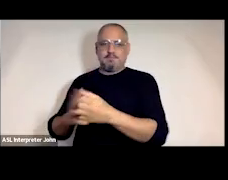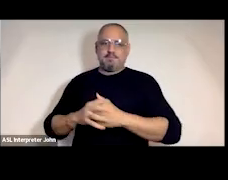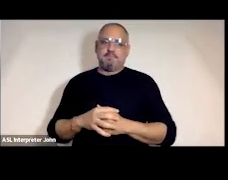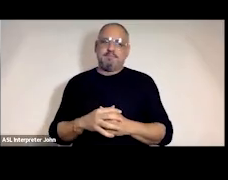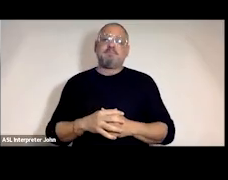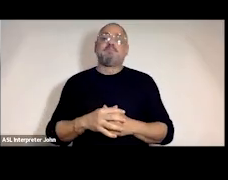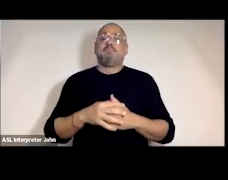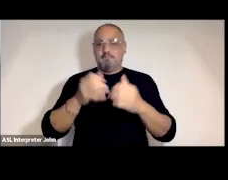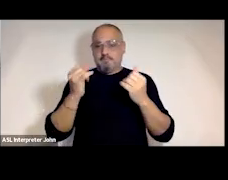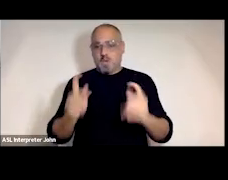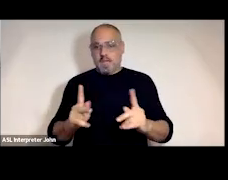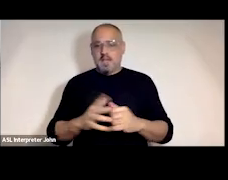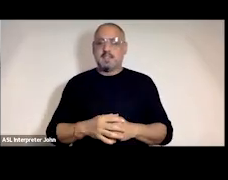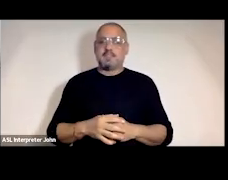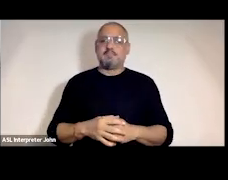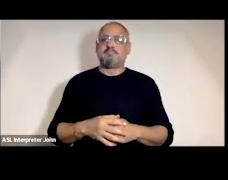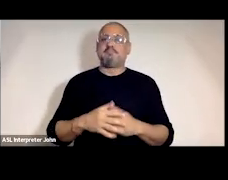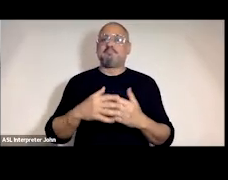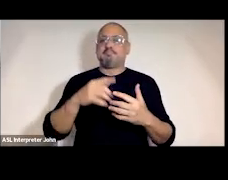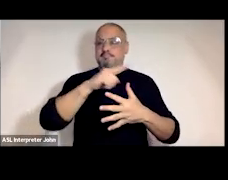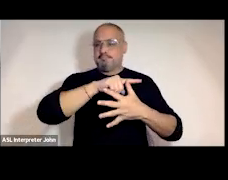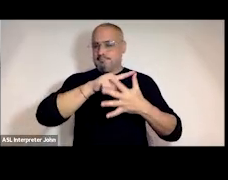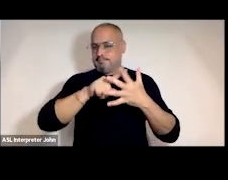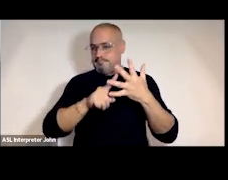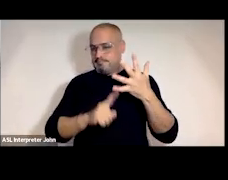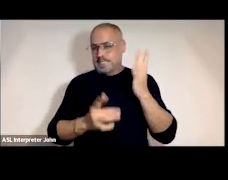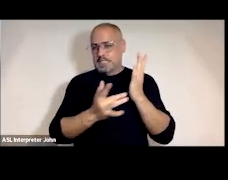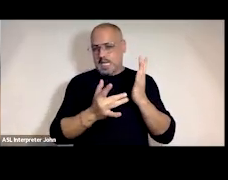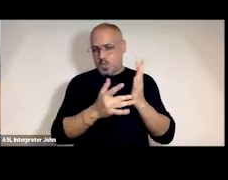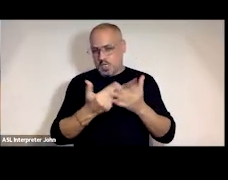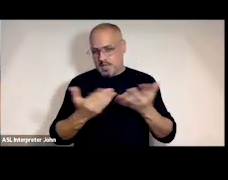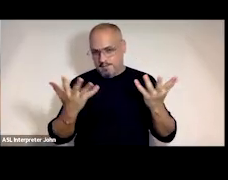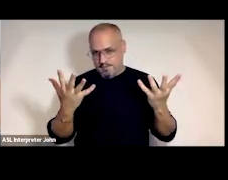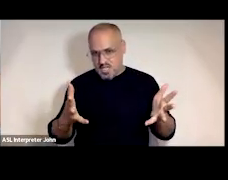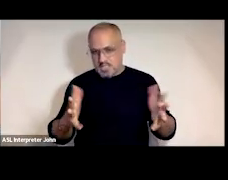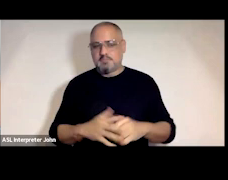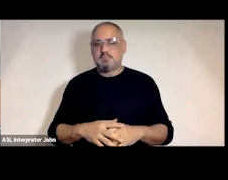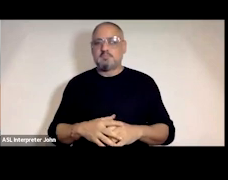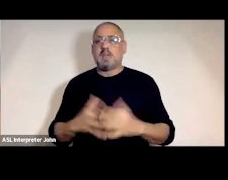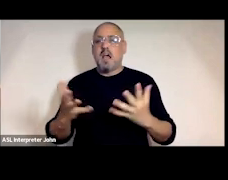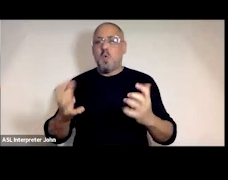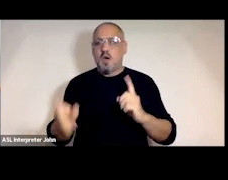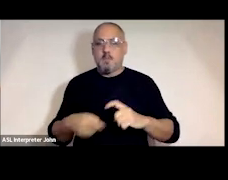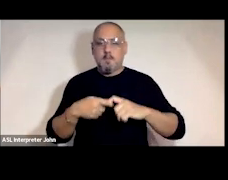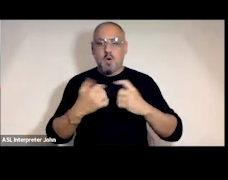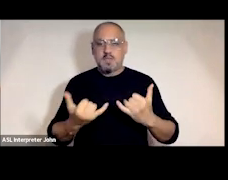All right, so we got through all of the technical stuff. I wanted to pause before we take a break